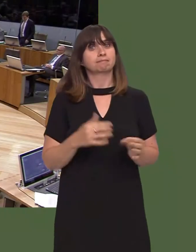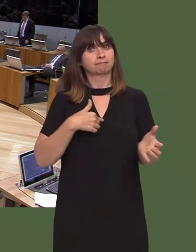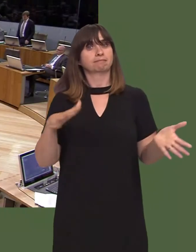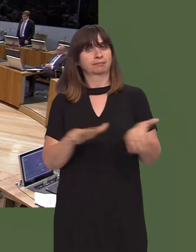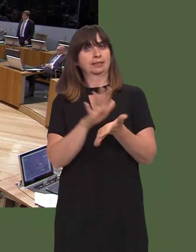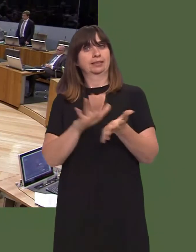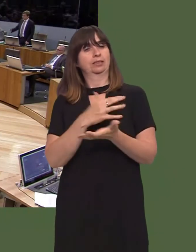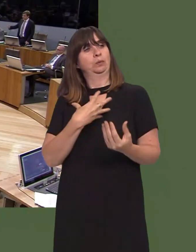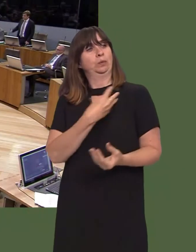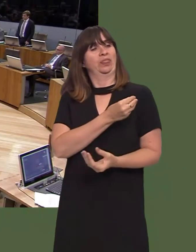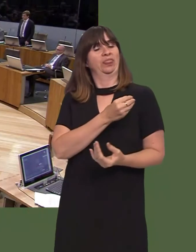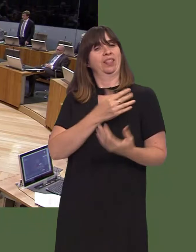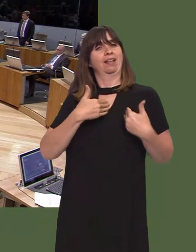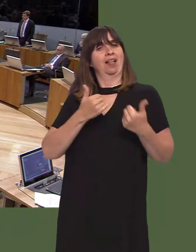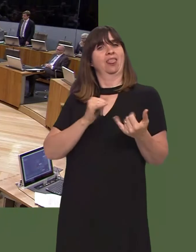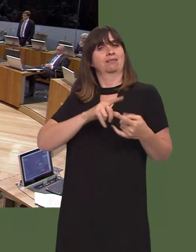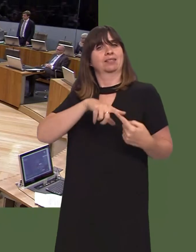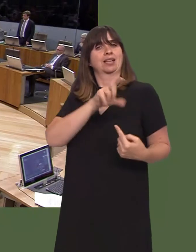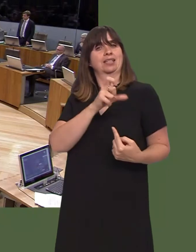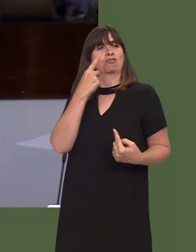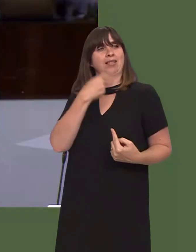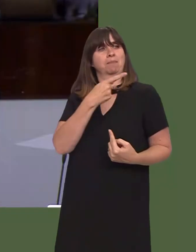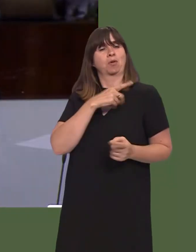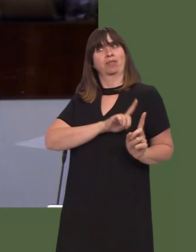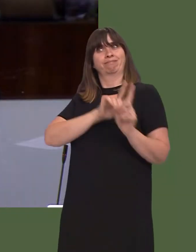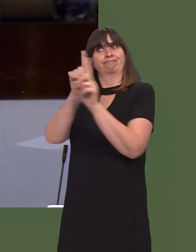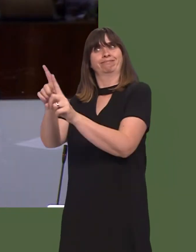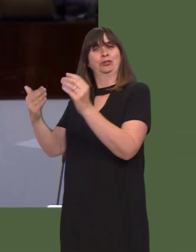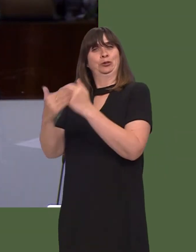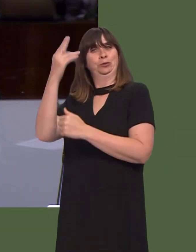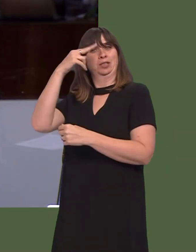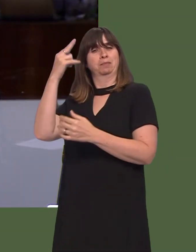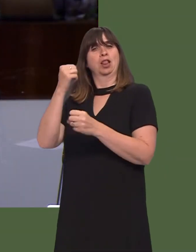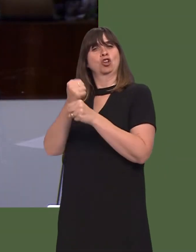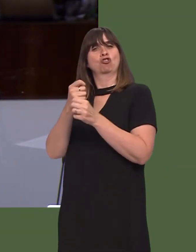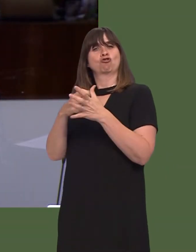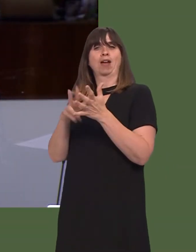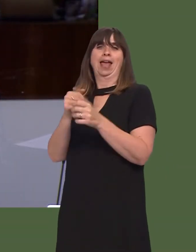Minister. It was a pleasure to join the health Secretary yesterday at the new Grange University